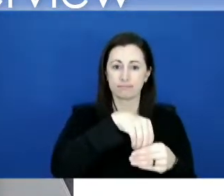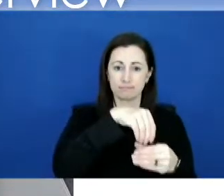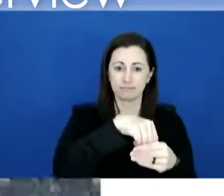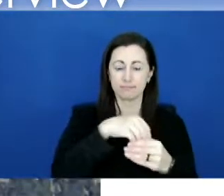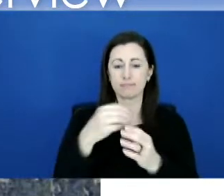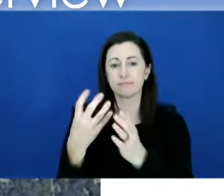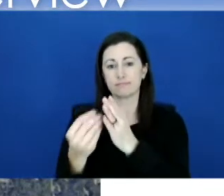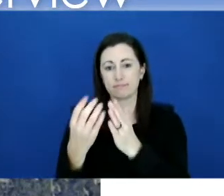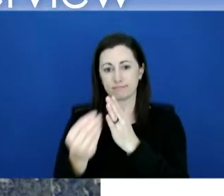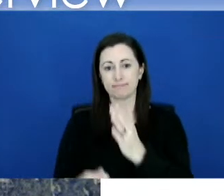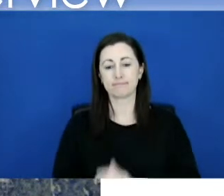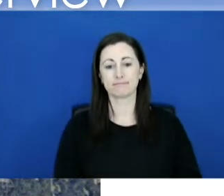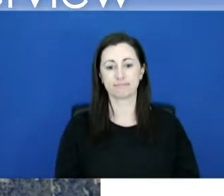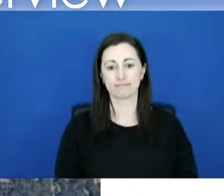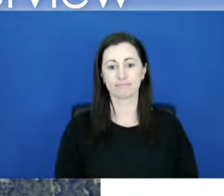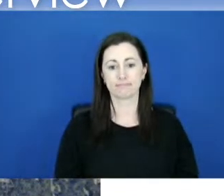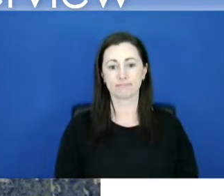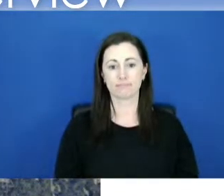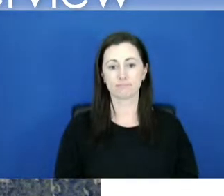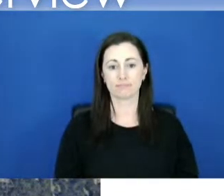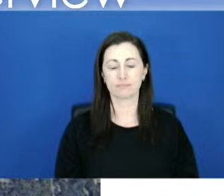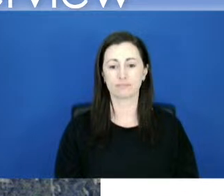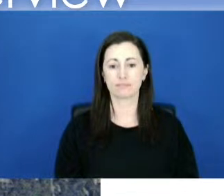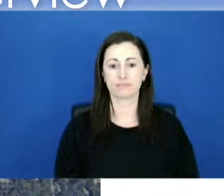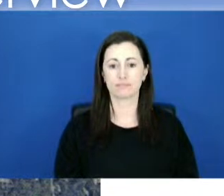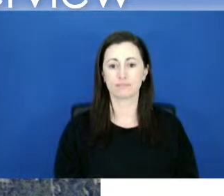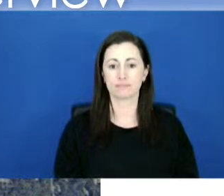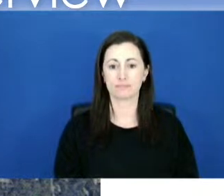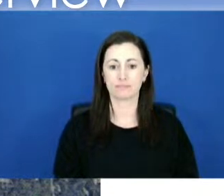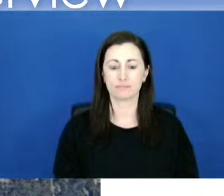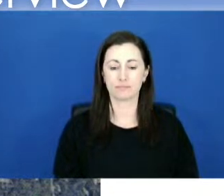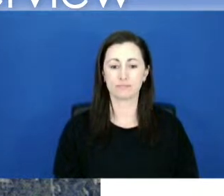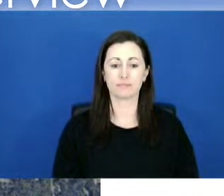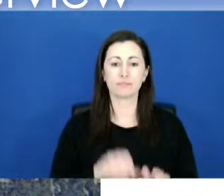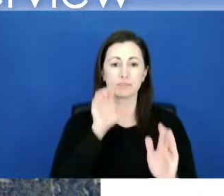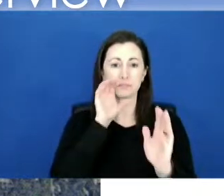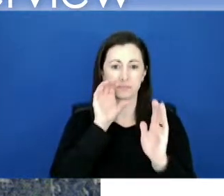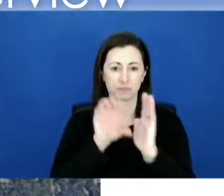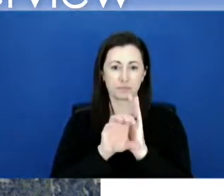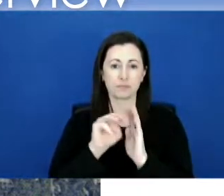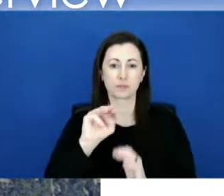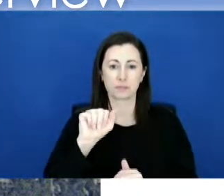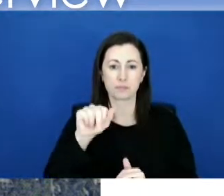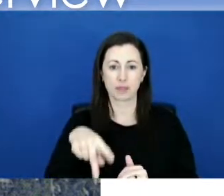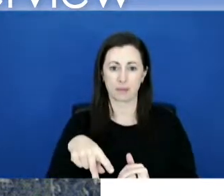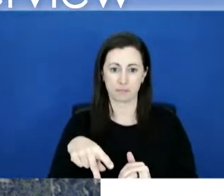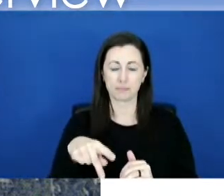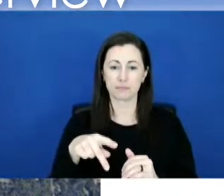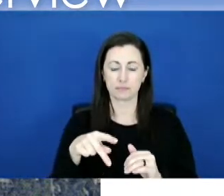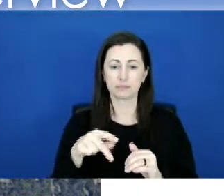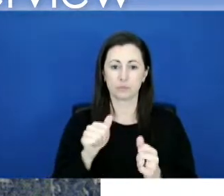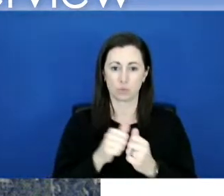TWO PICTURES OF THE EXTERIOR AND